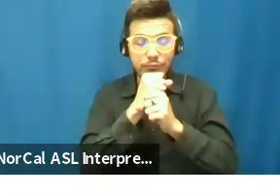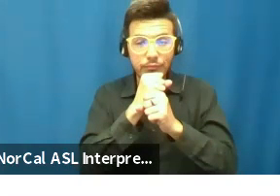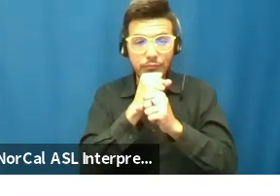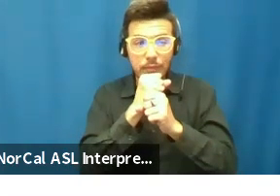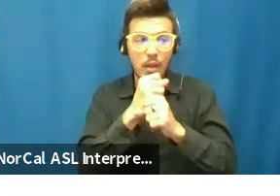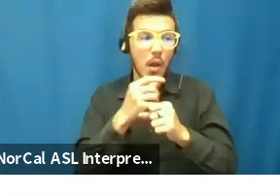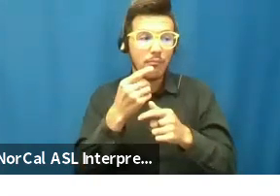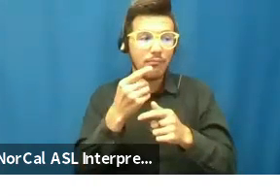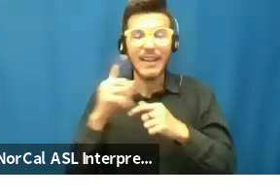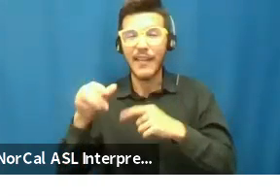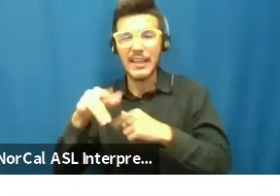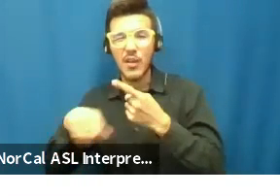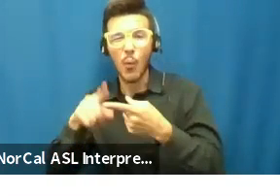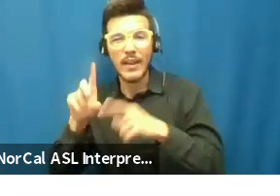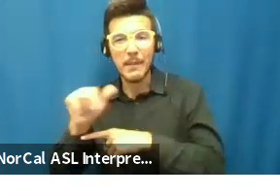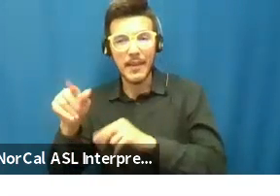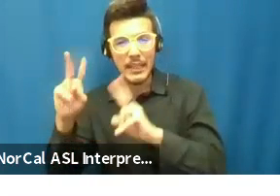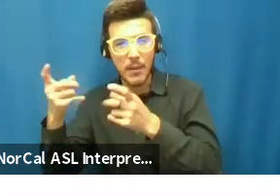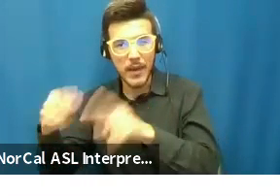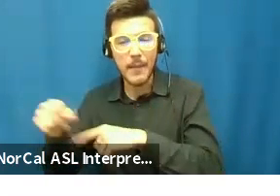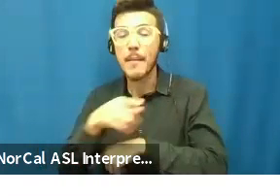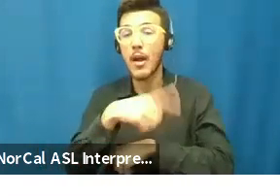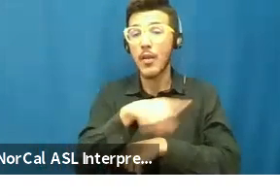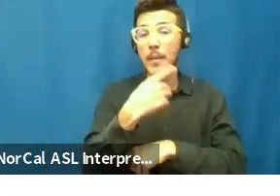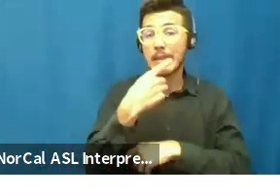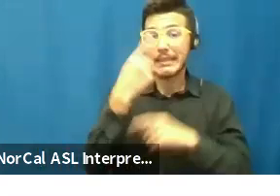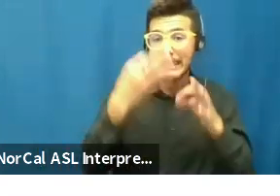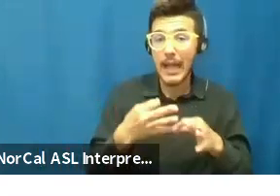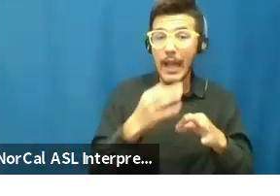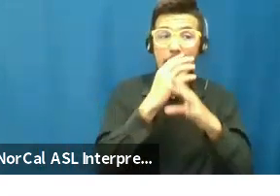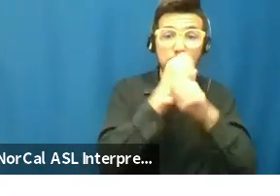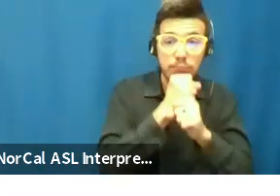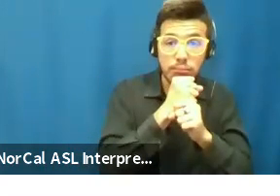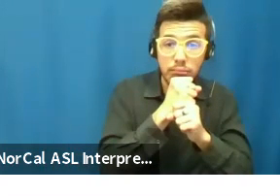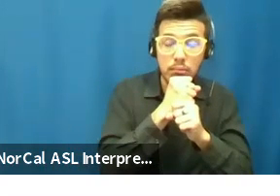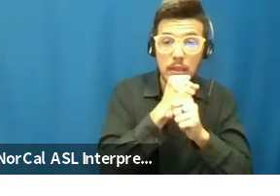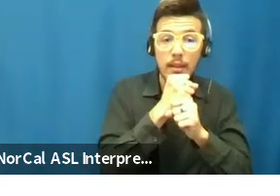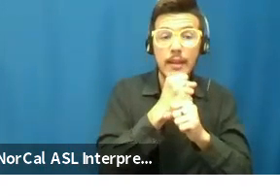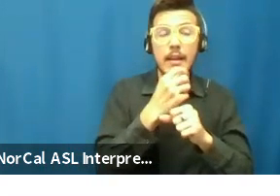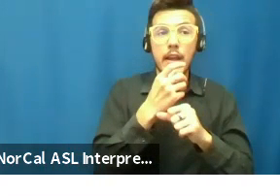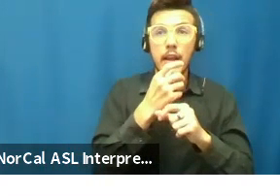not to disclose as a number of reasons as well the need may not be associated directly with the